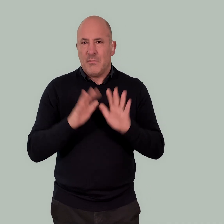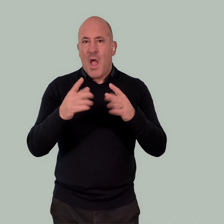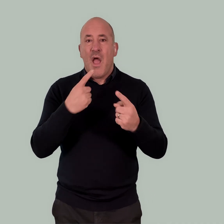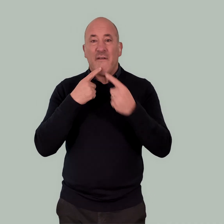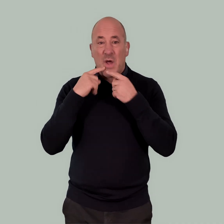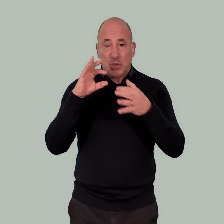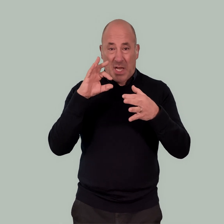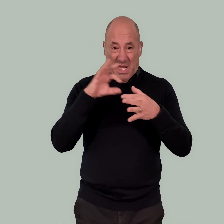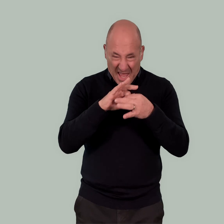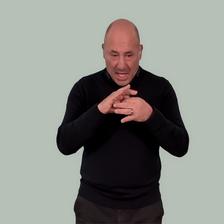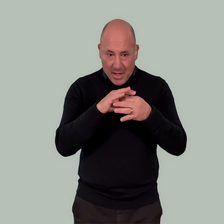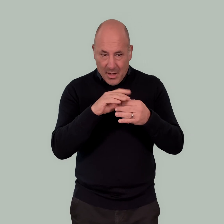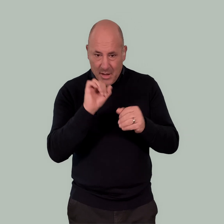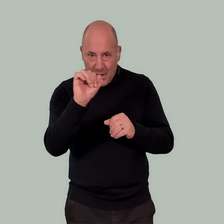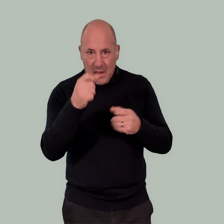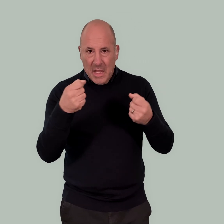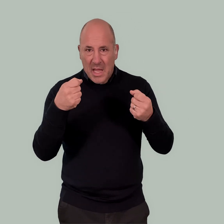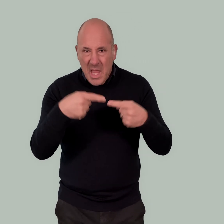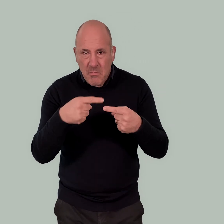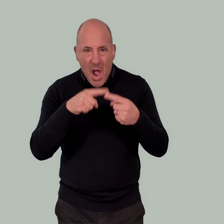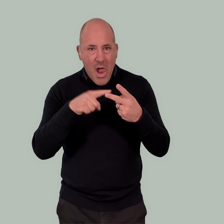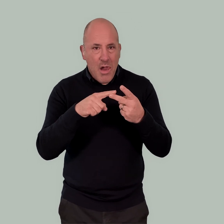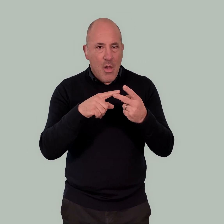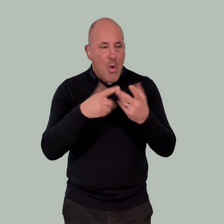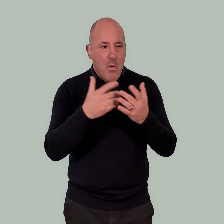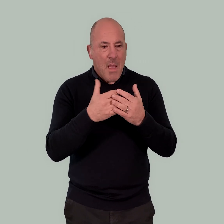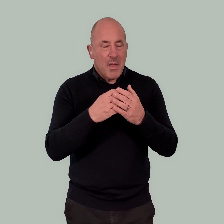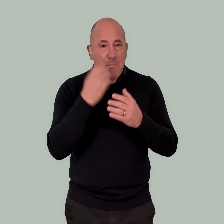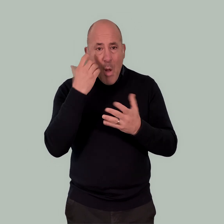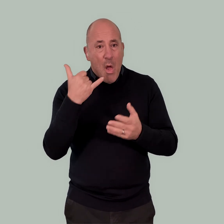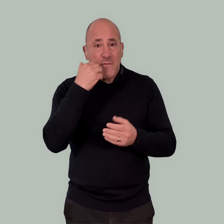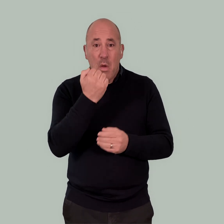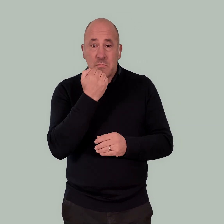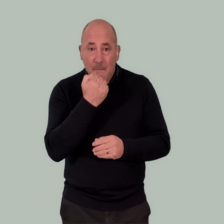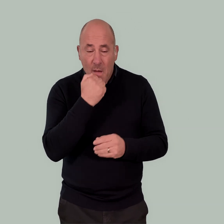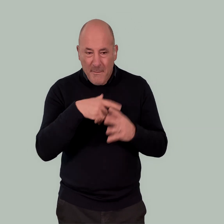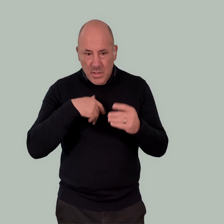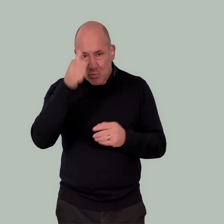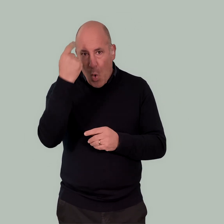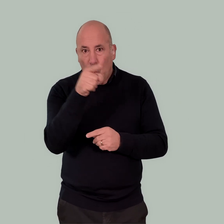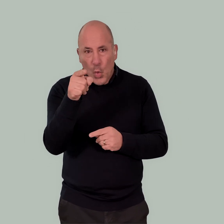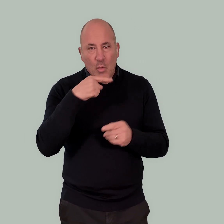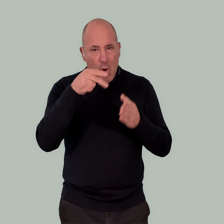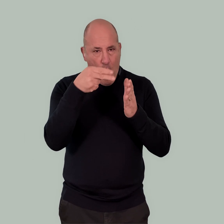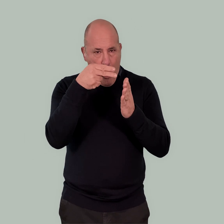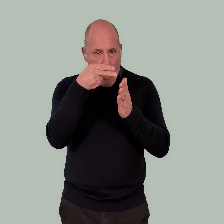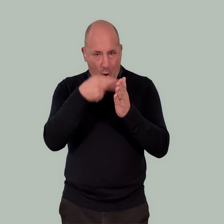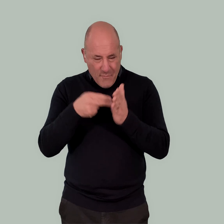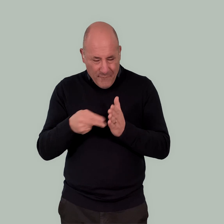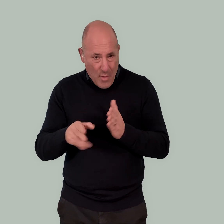We will remove information which could identify you, such as email addresses and telephone numbers from these responses,